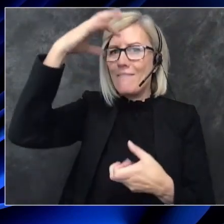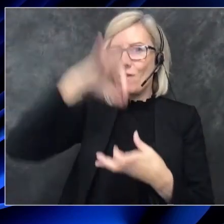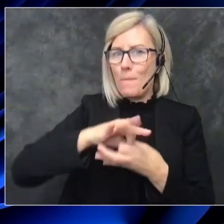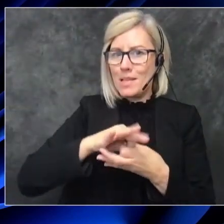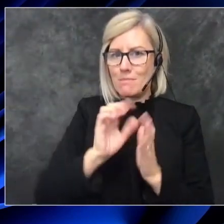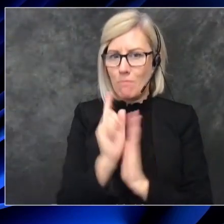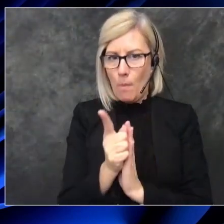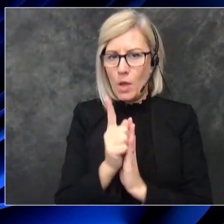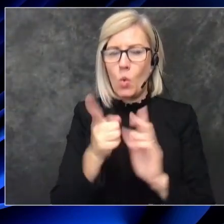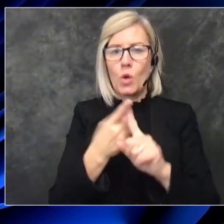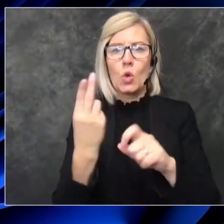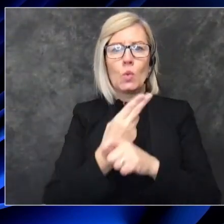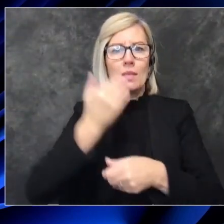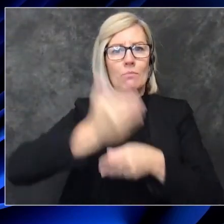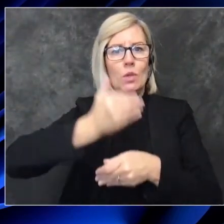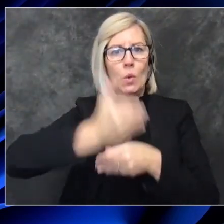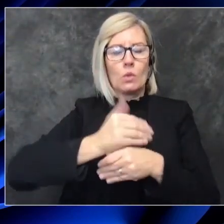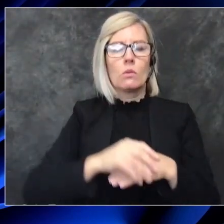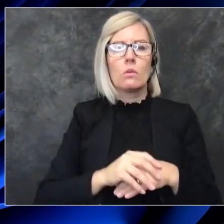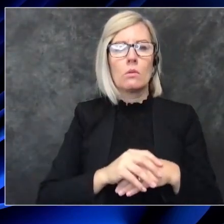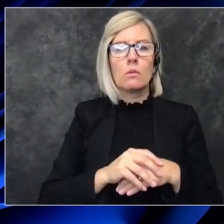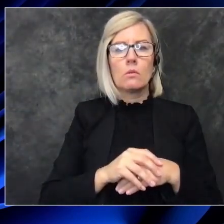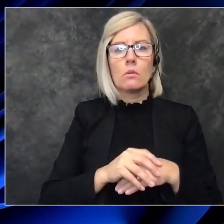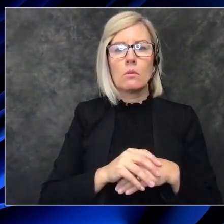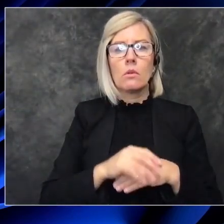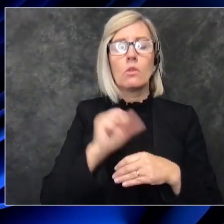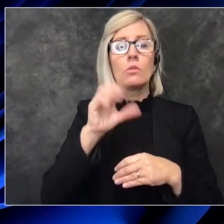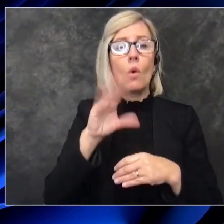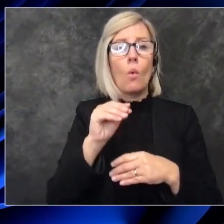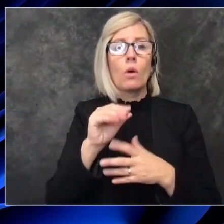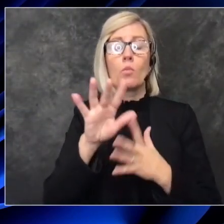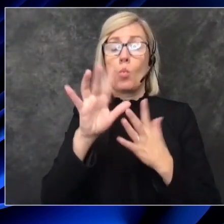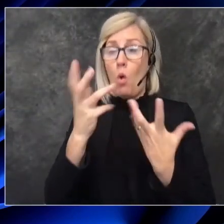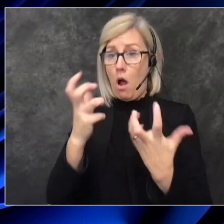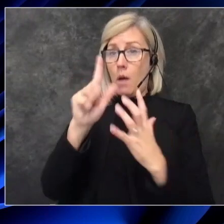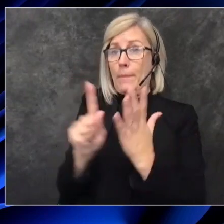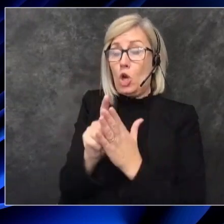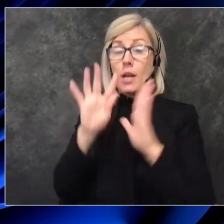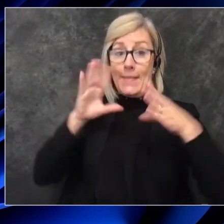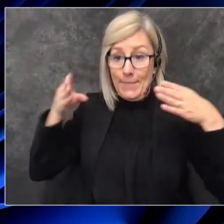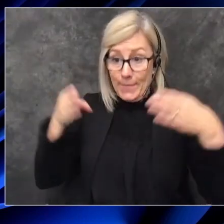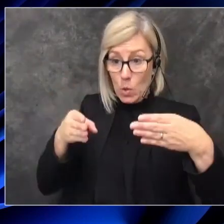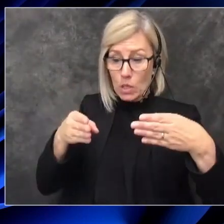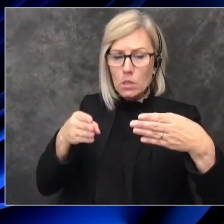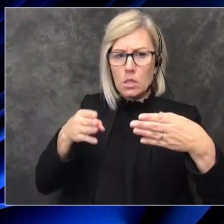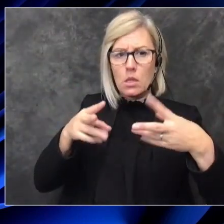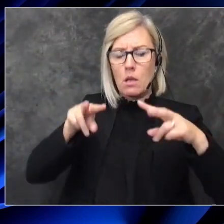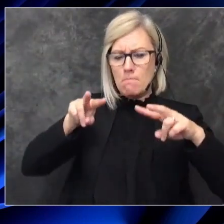So if you're looking to kind of go into a period of focus and to monitor the amount of focus that you get